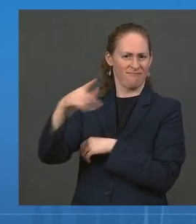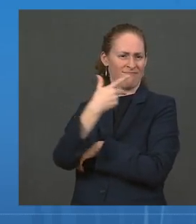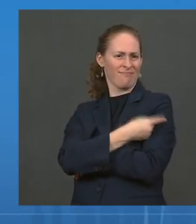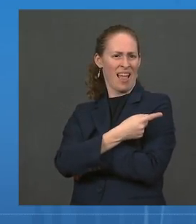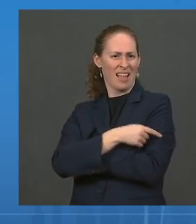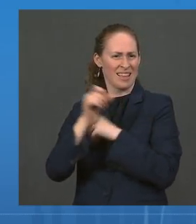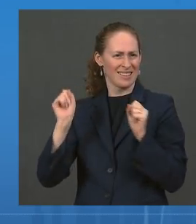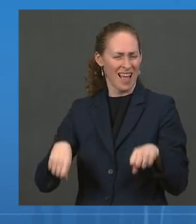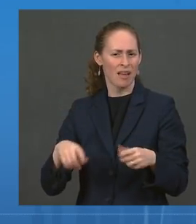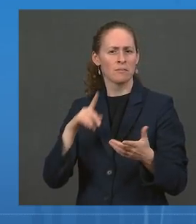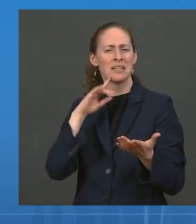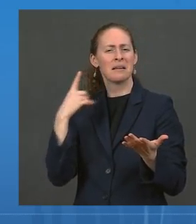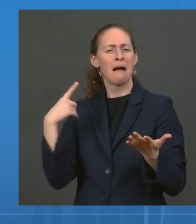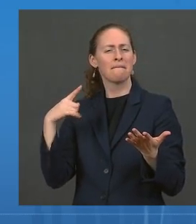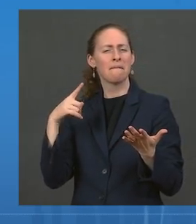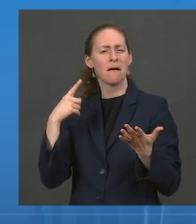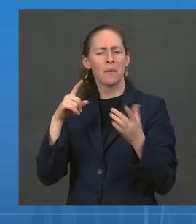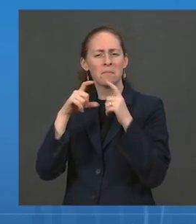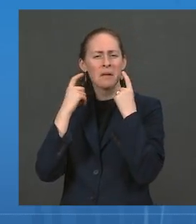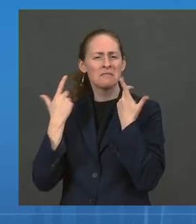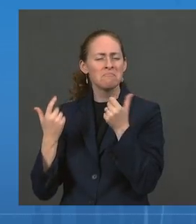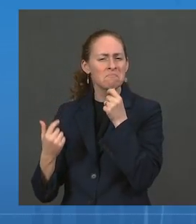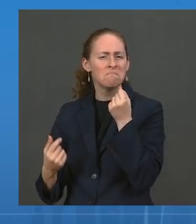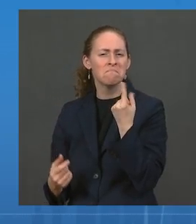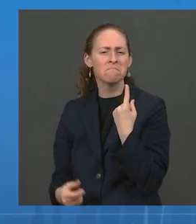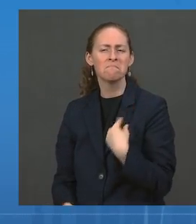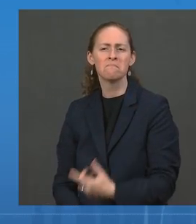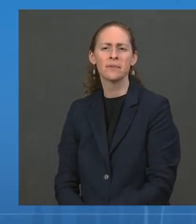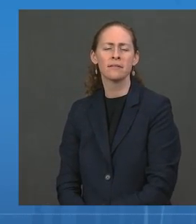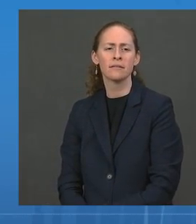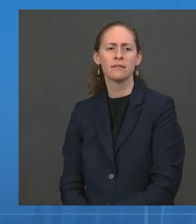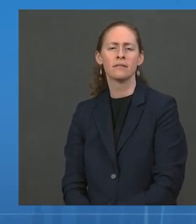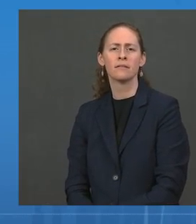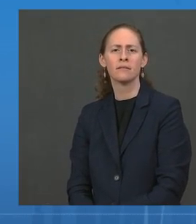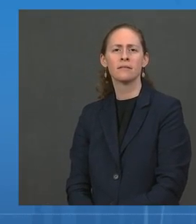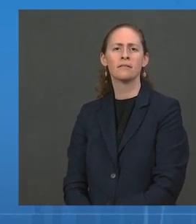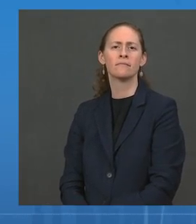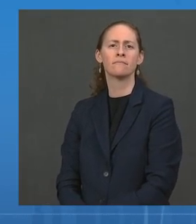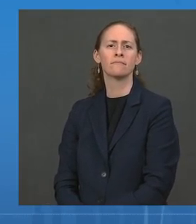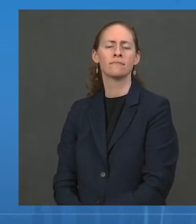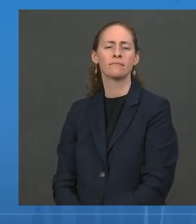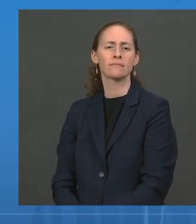Mr. Zients: Dr. Fauci? Dr. Fauci: Well, when youlook at any kind of an outbreak,